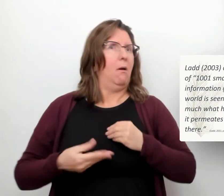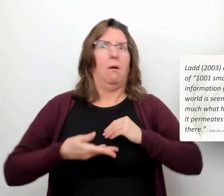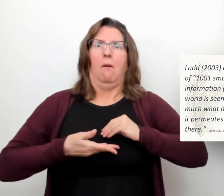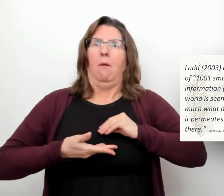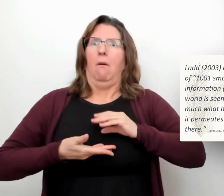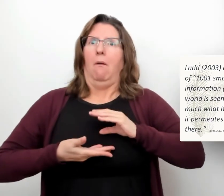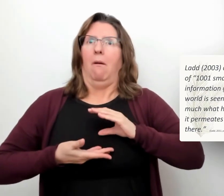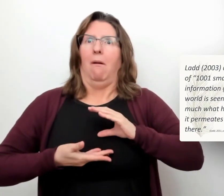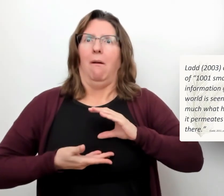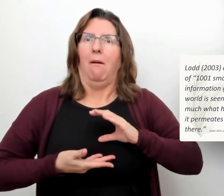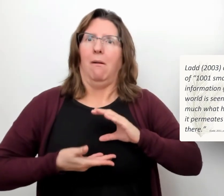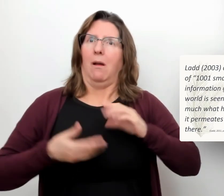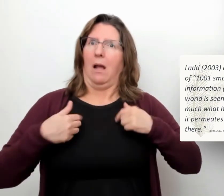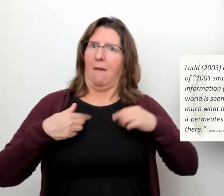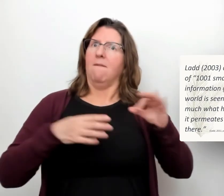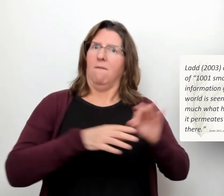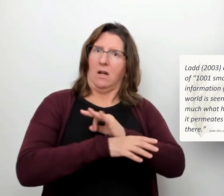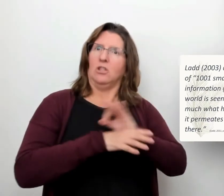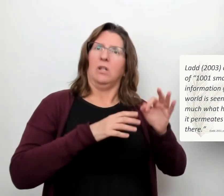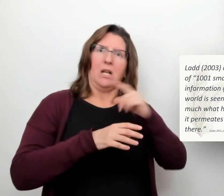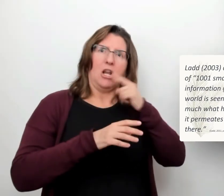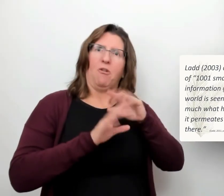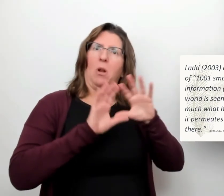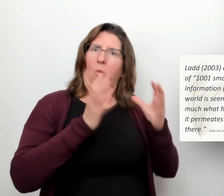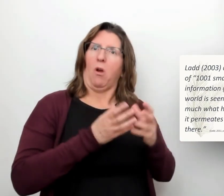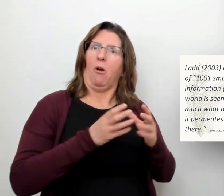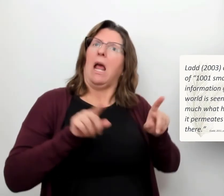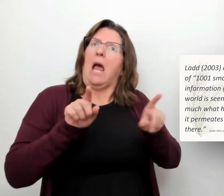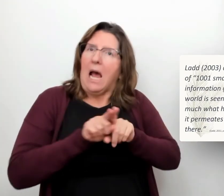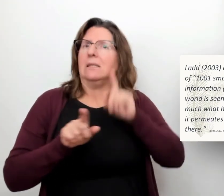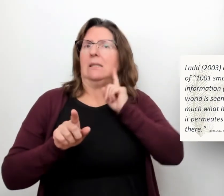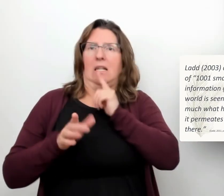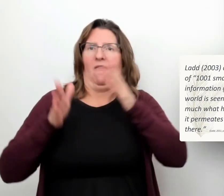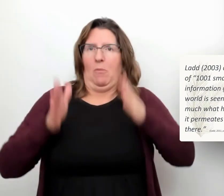This is very much what happens in many deaf classrooms the sharing of these discoveries.